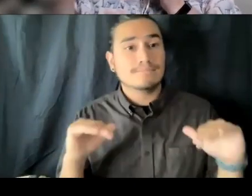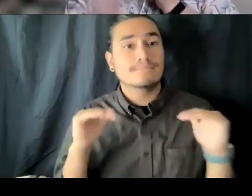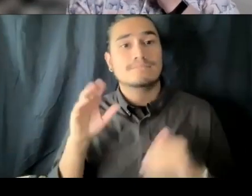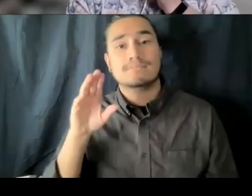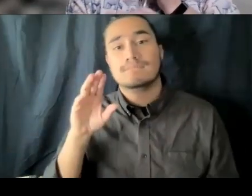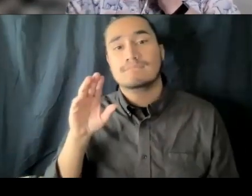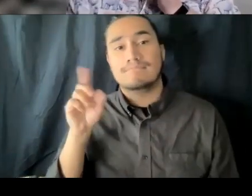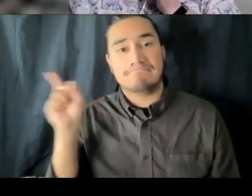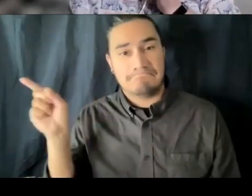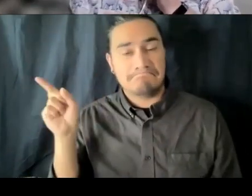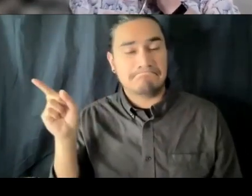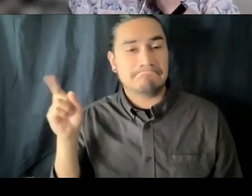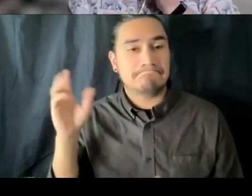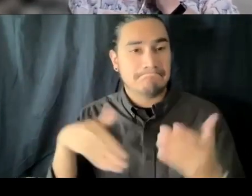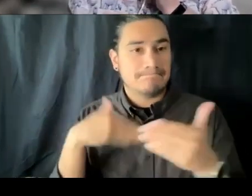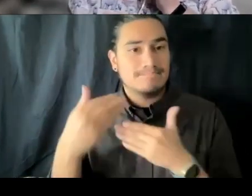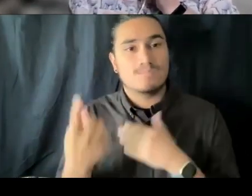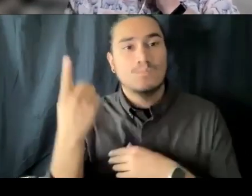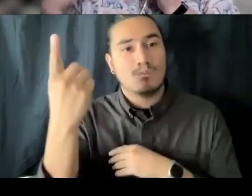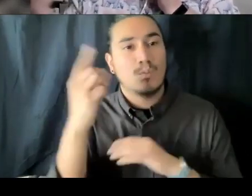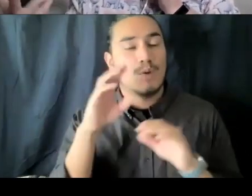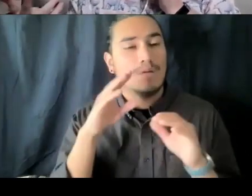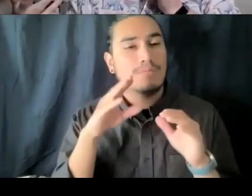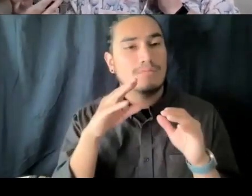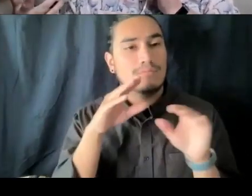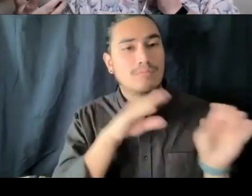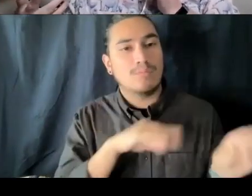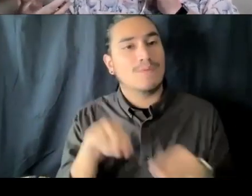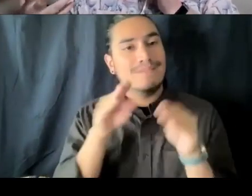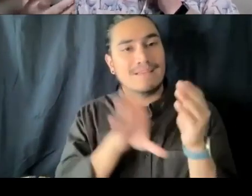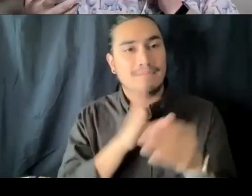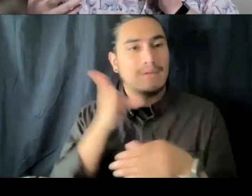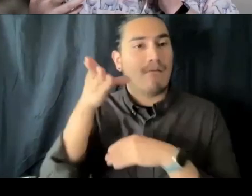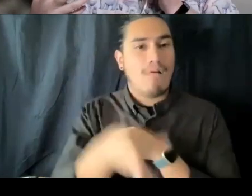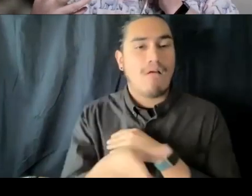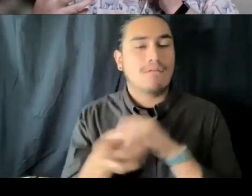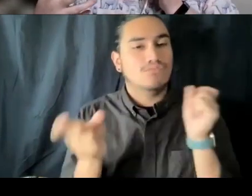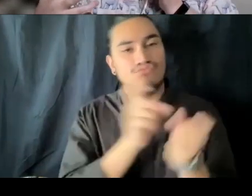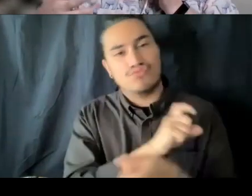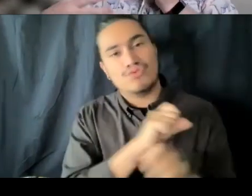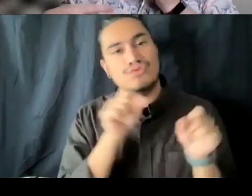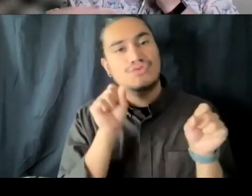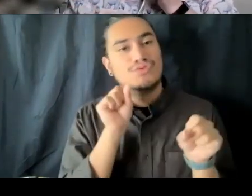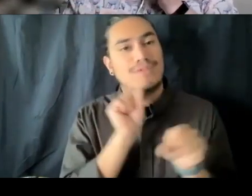we put this in the chat earlier too. This is from SAMHSA and it looks